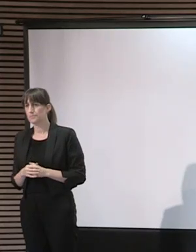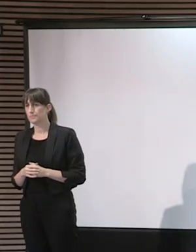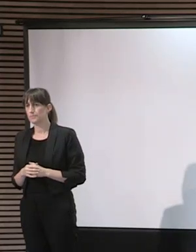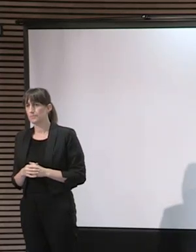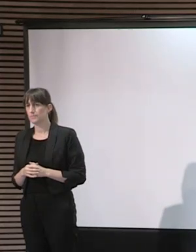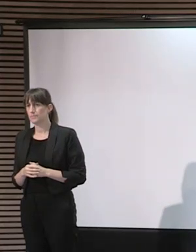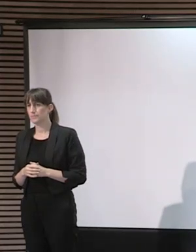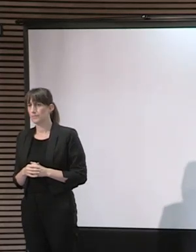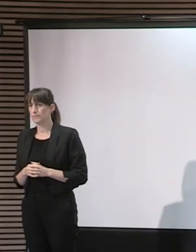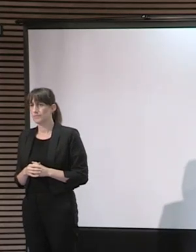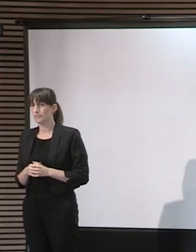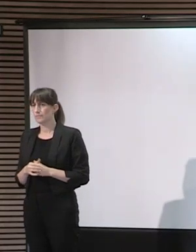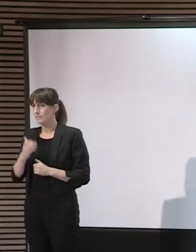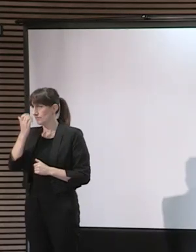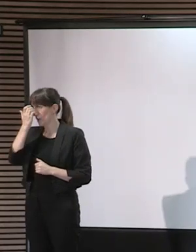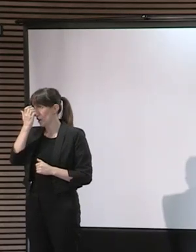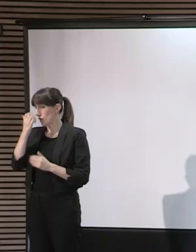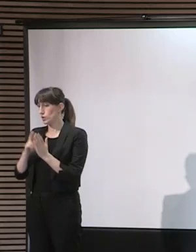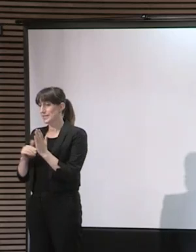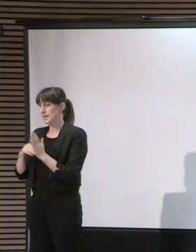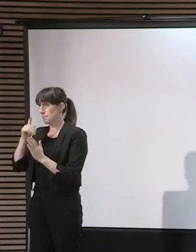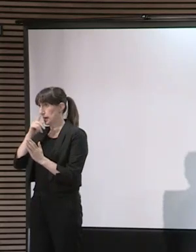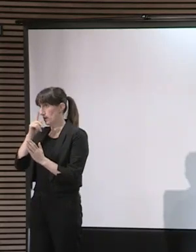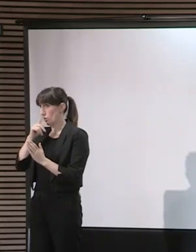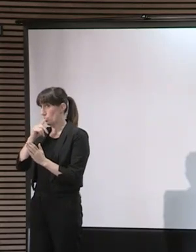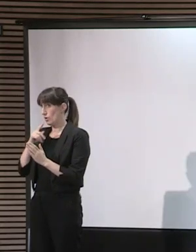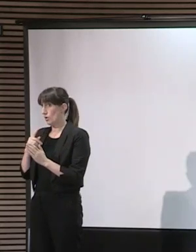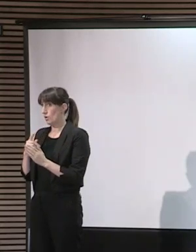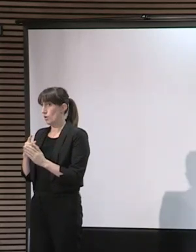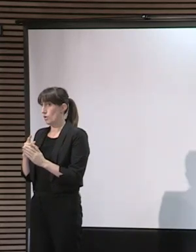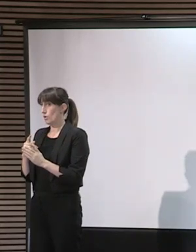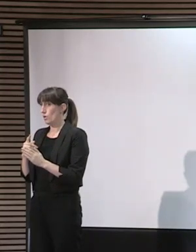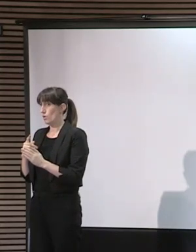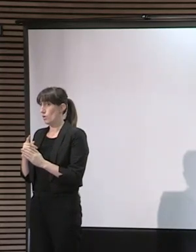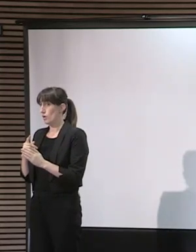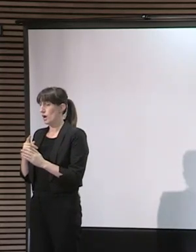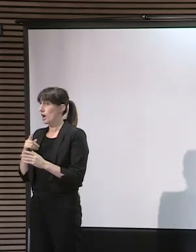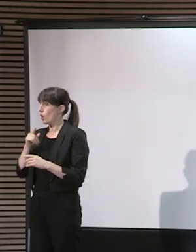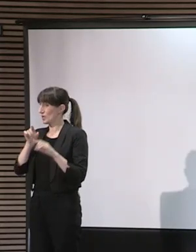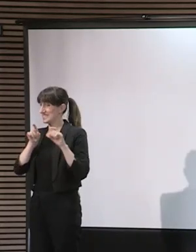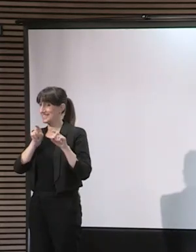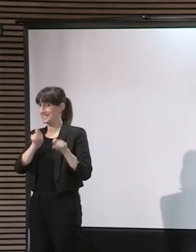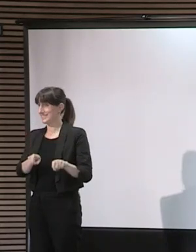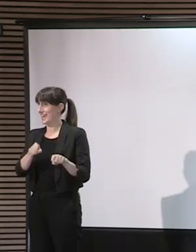Do Australians who've lived and worked in New Zealand have to wait on that bubble before they can return? Or are they